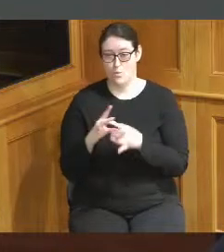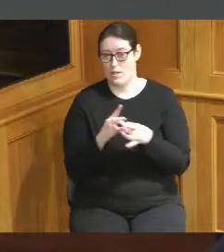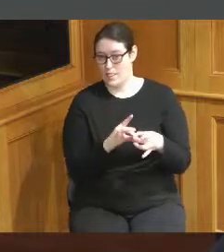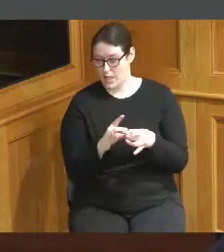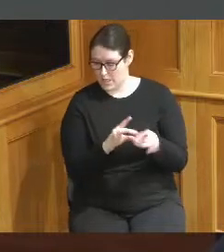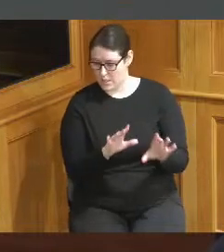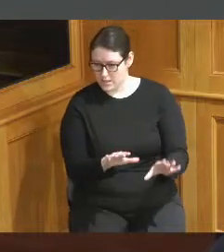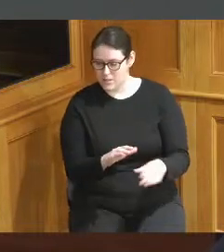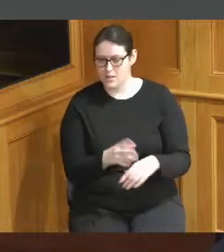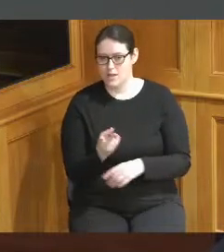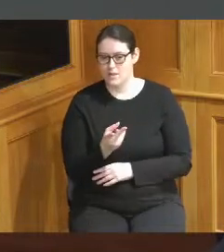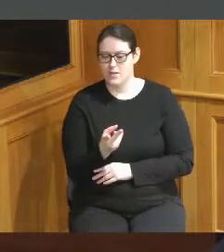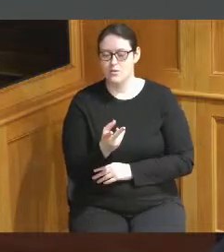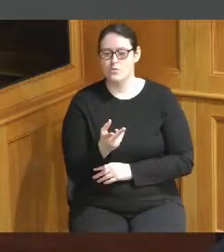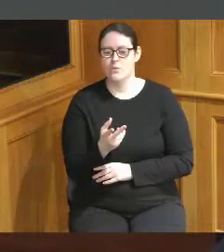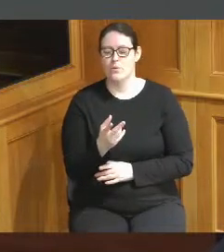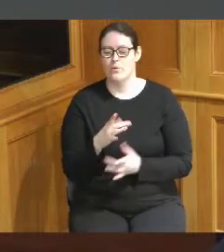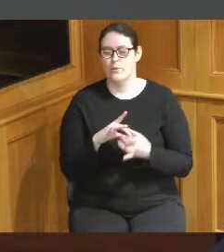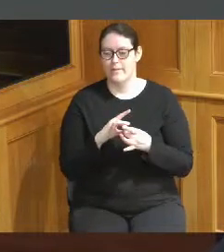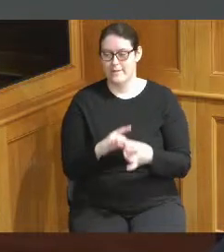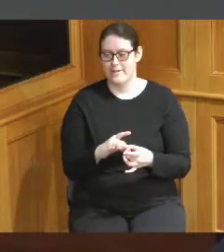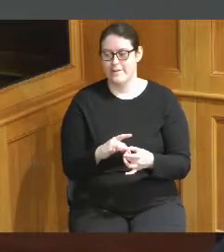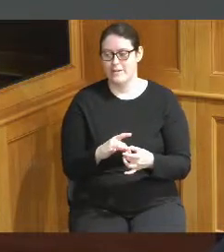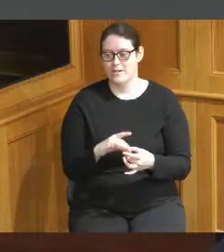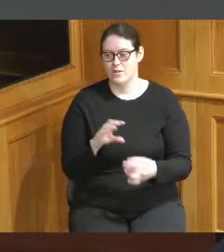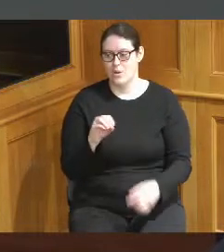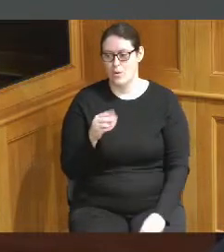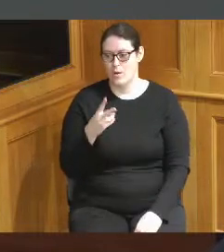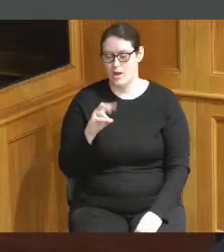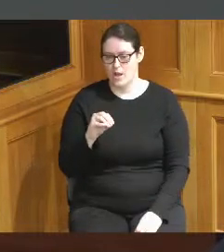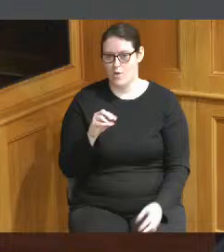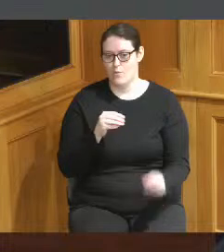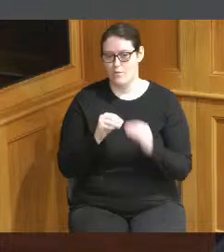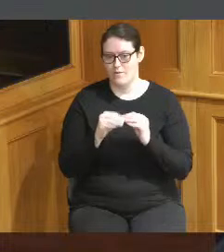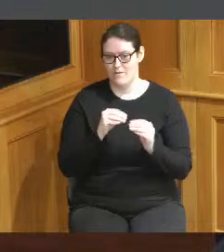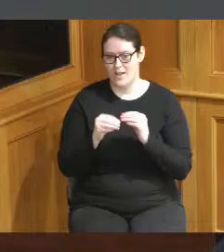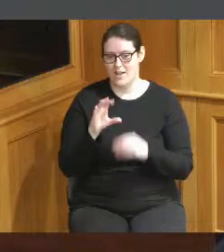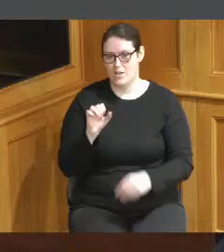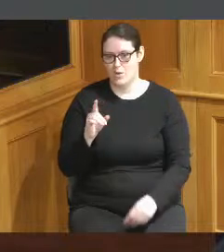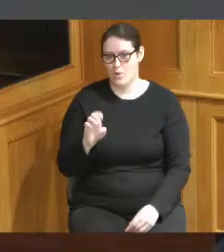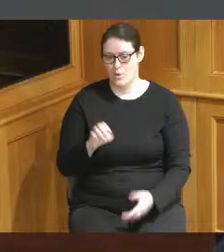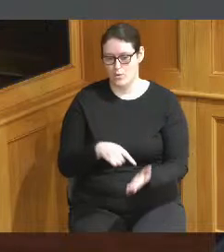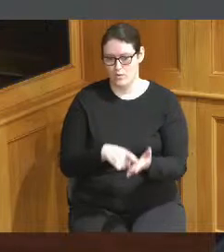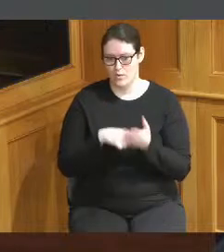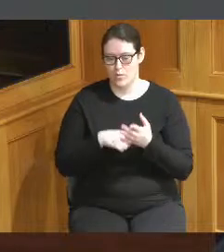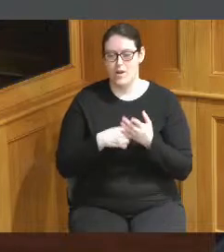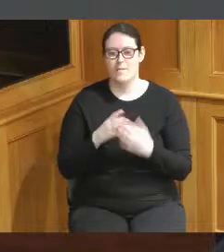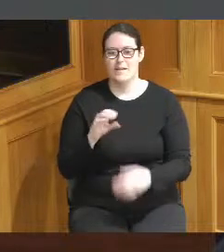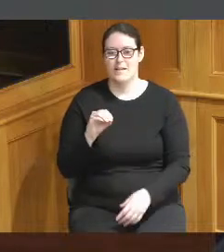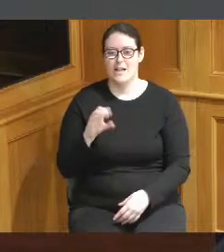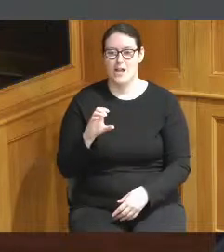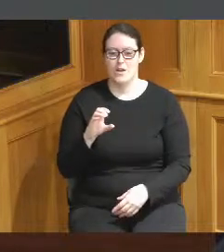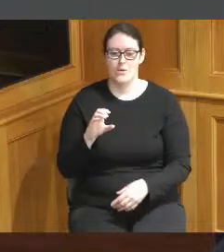and Family Services and last year we found out at least I don't want to say speak for everybody